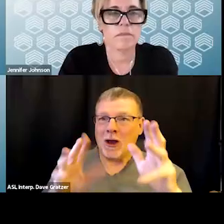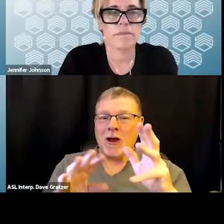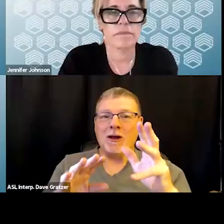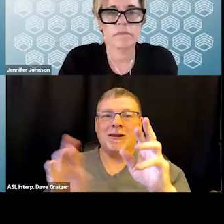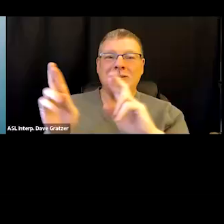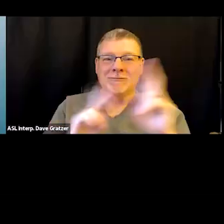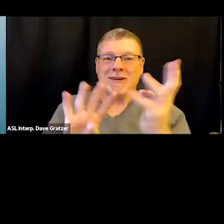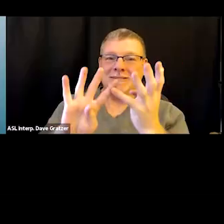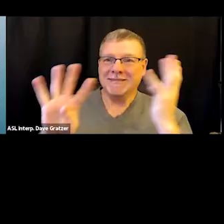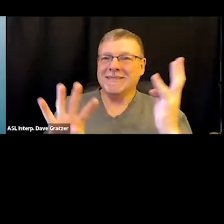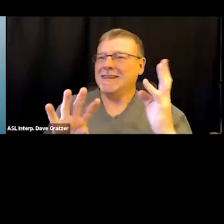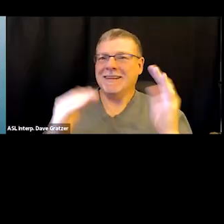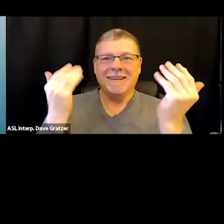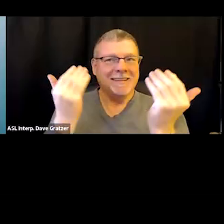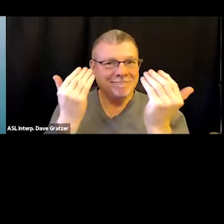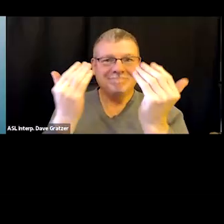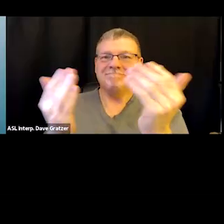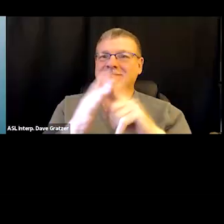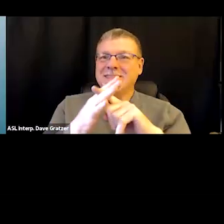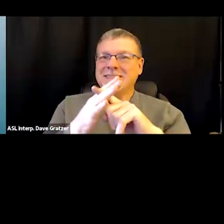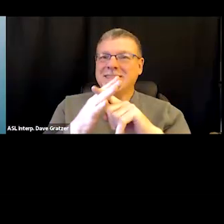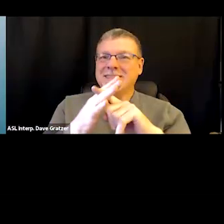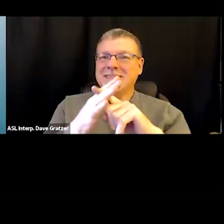Uh, so let's just go ahead and get started with our introductions.